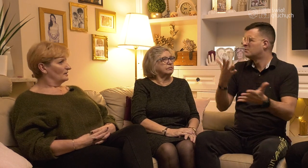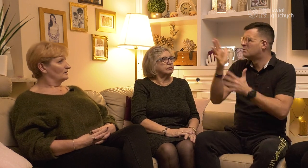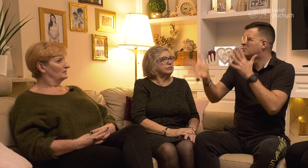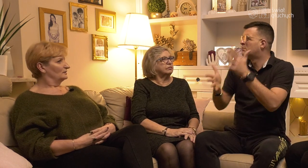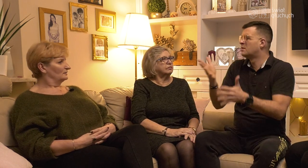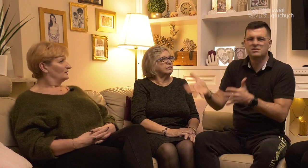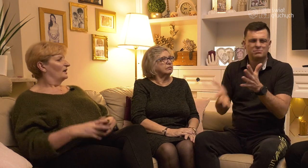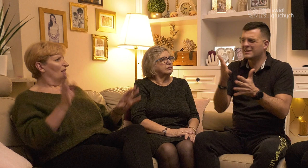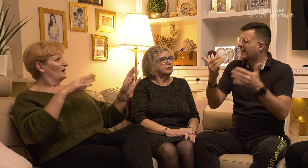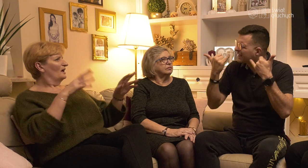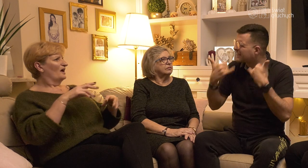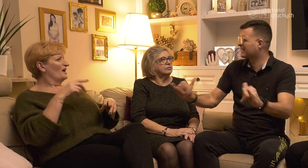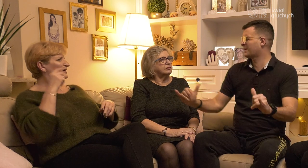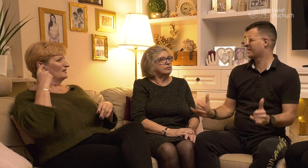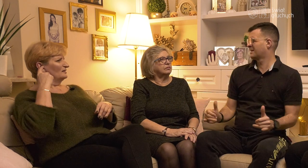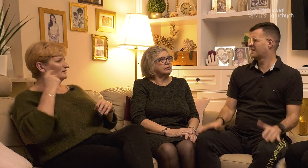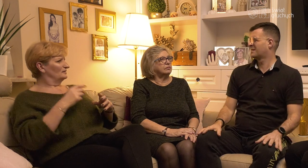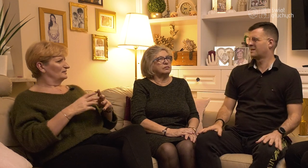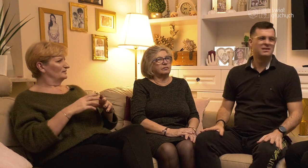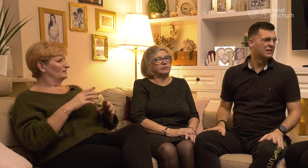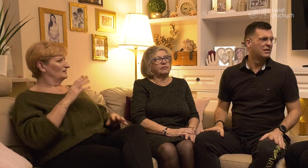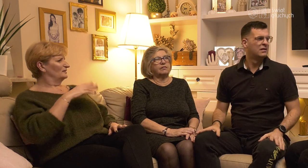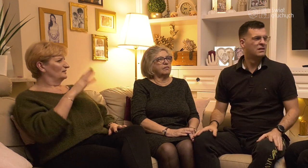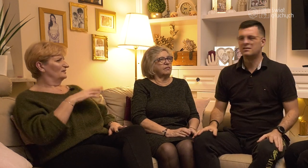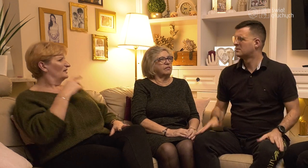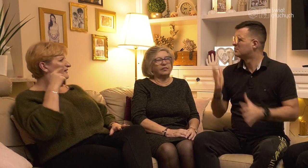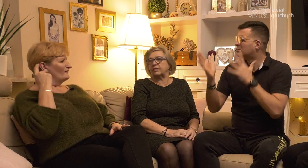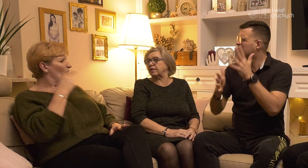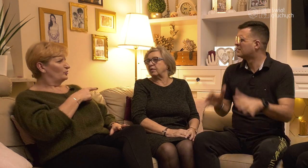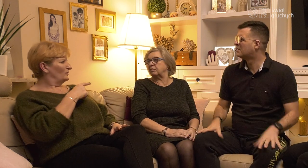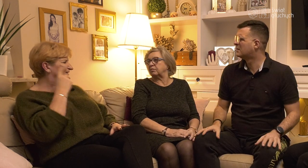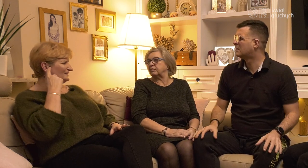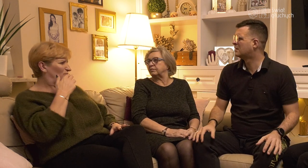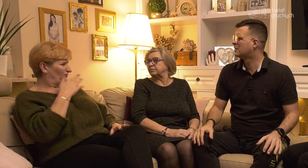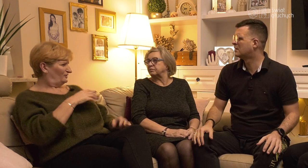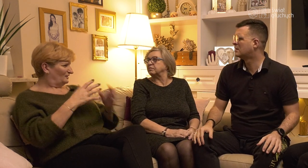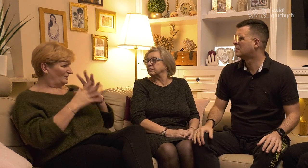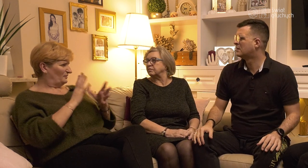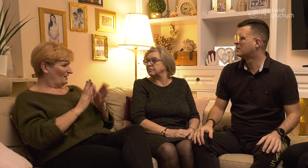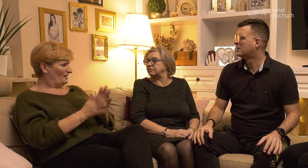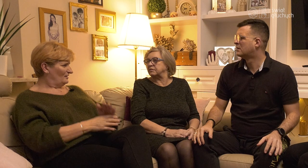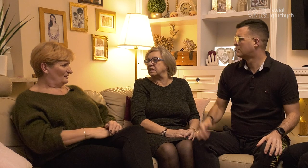He signs in a completely different way. [Dorota]: Is it your uncle doesn't sign?